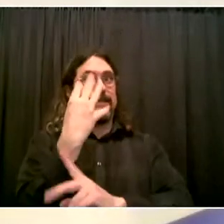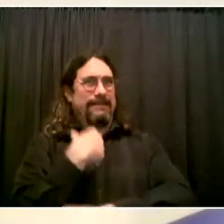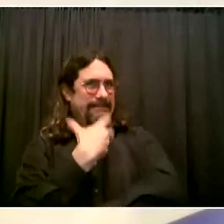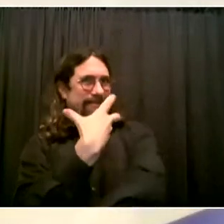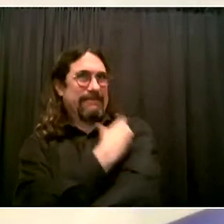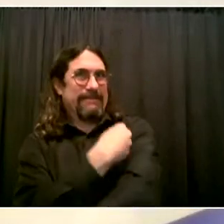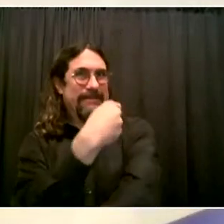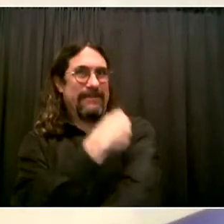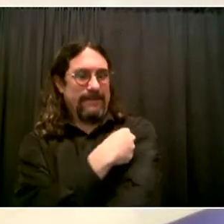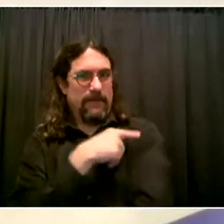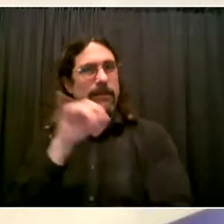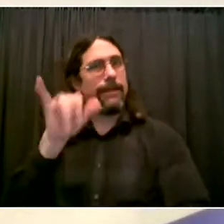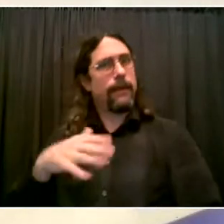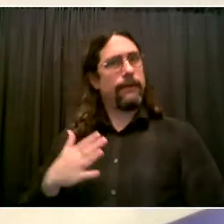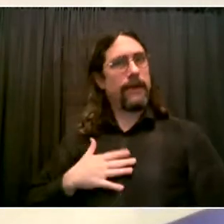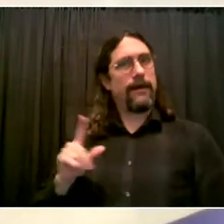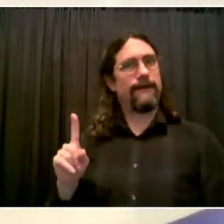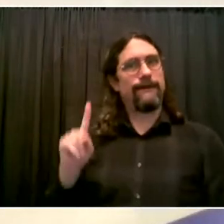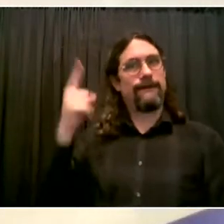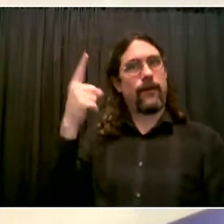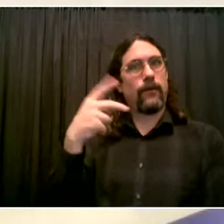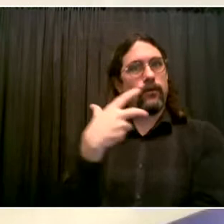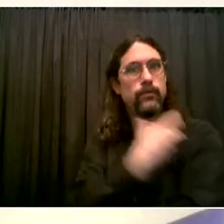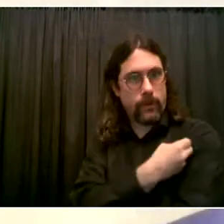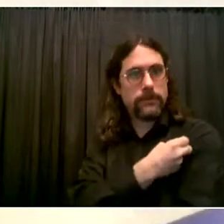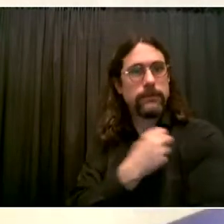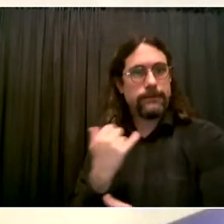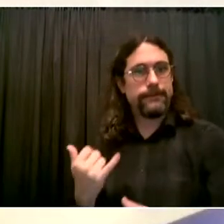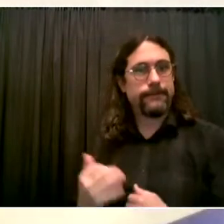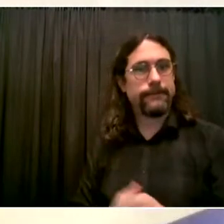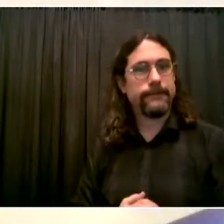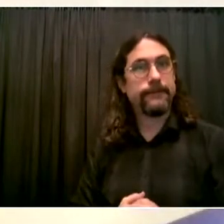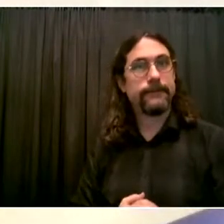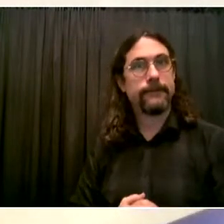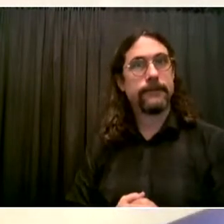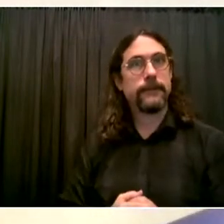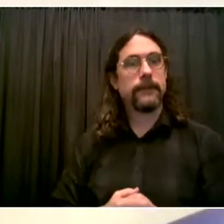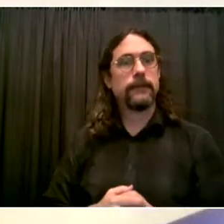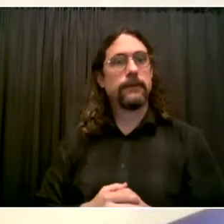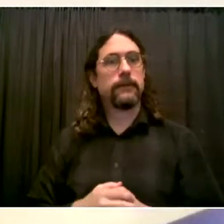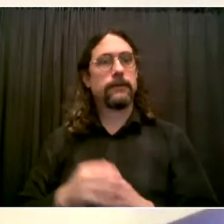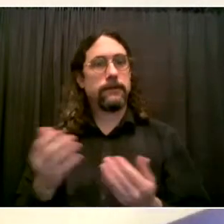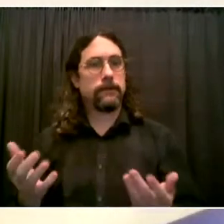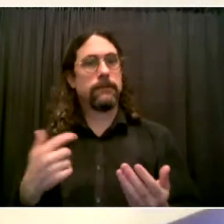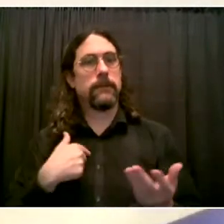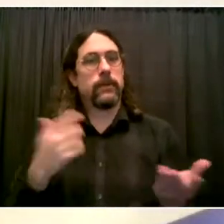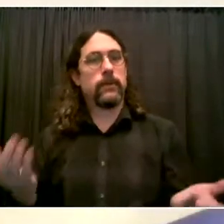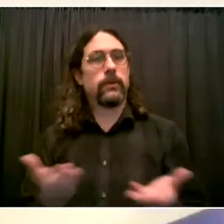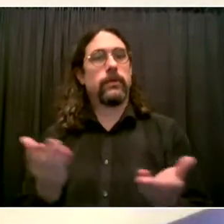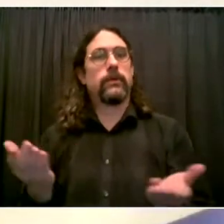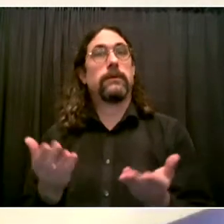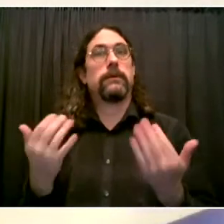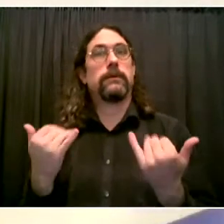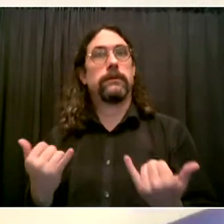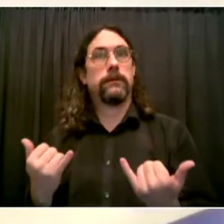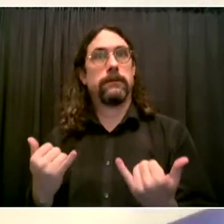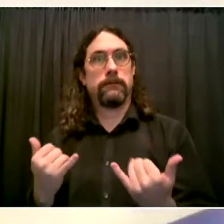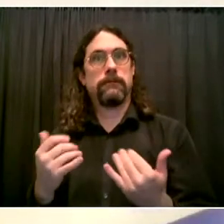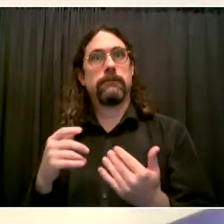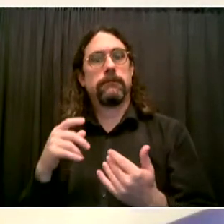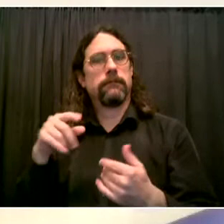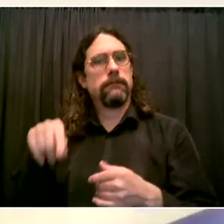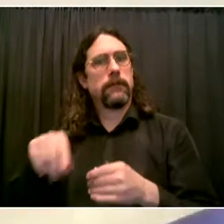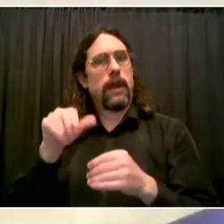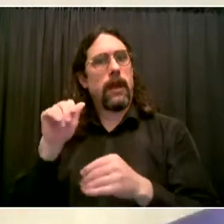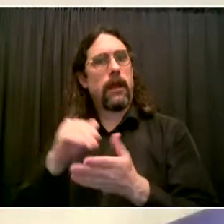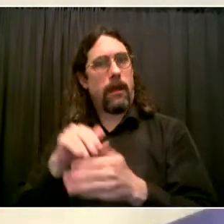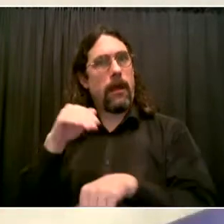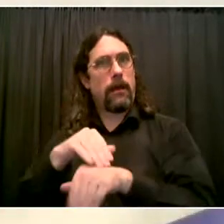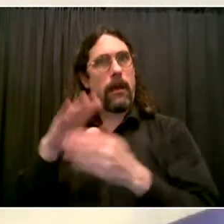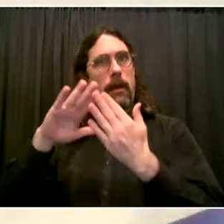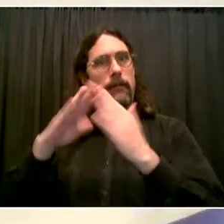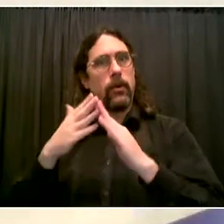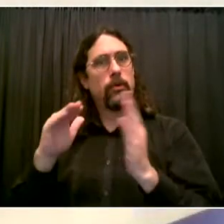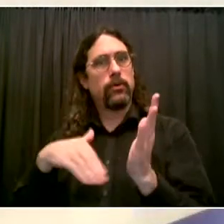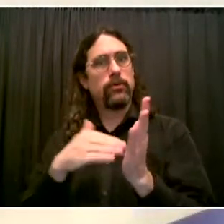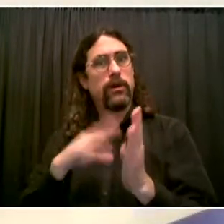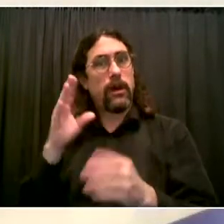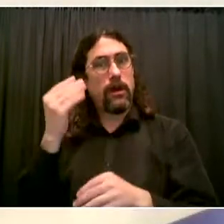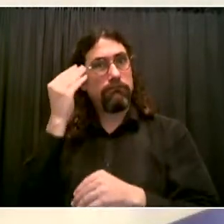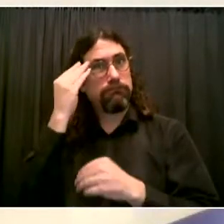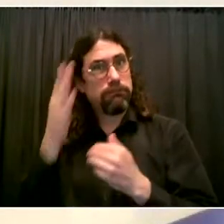I JUST GOT MY